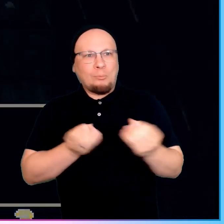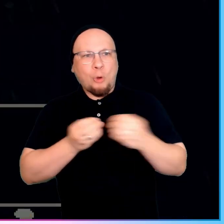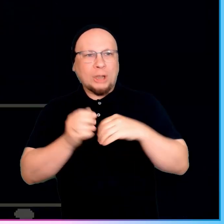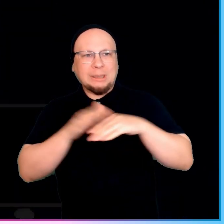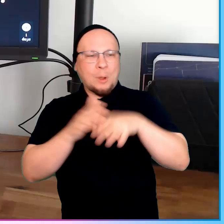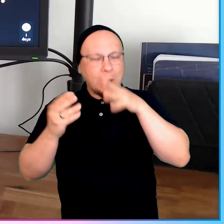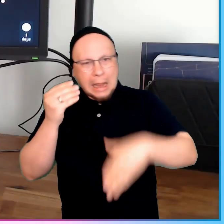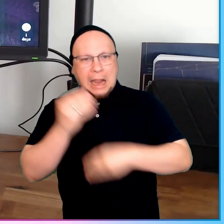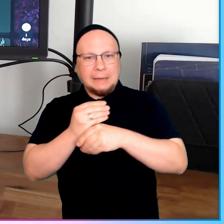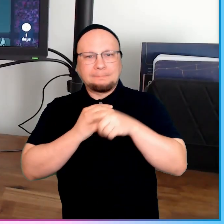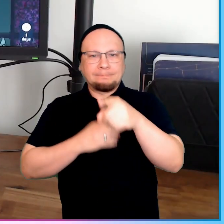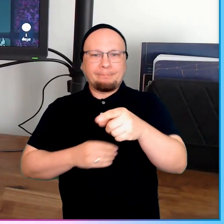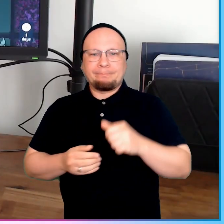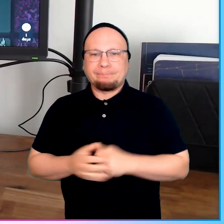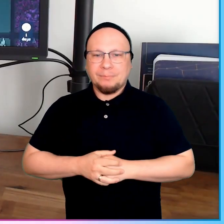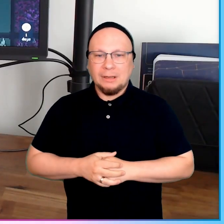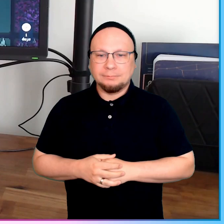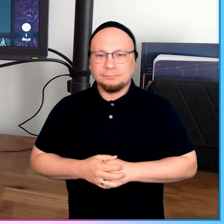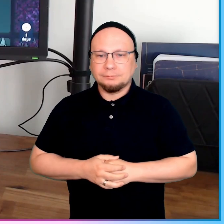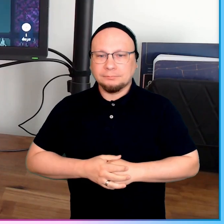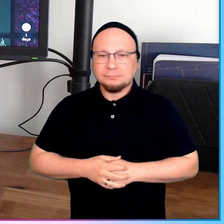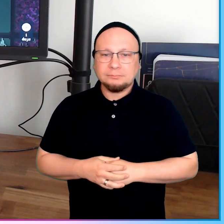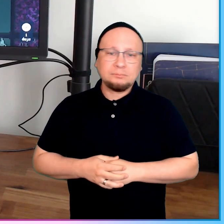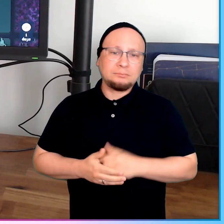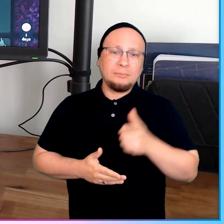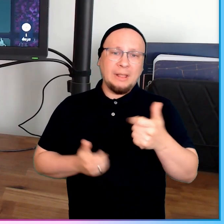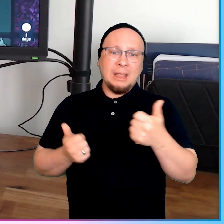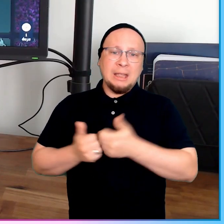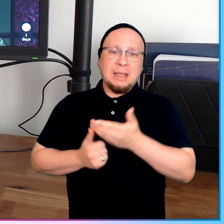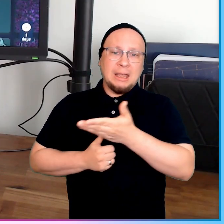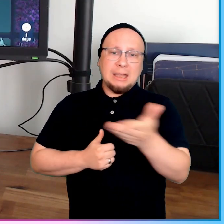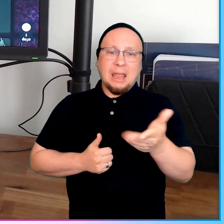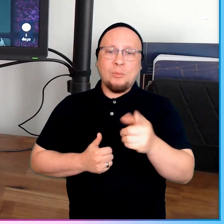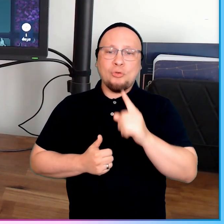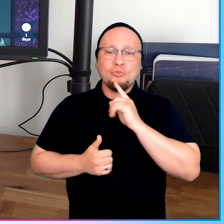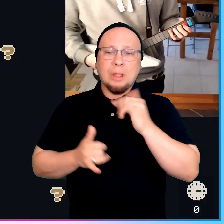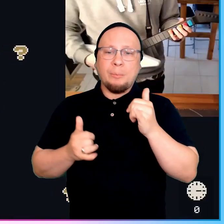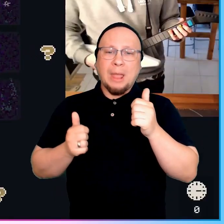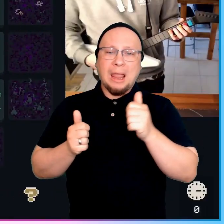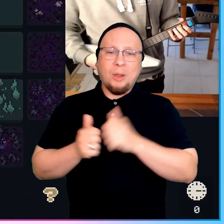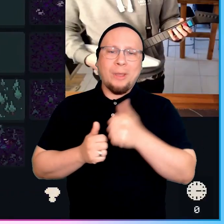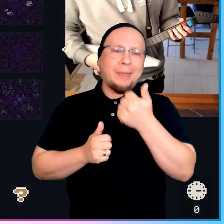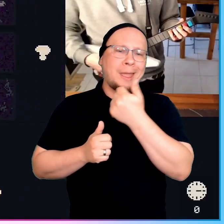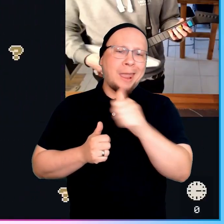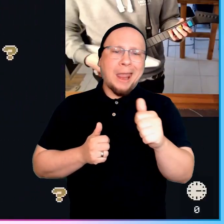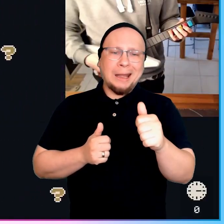Unlike most strategy games, DawnFolk is completely playable with ANY controller you like.